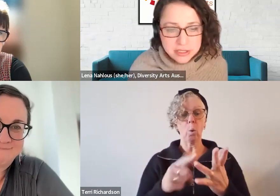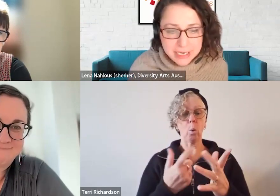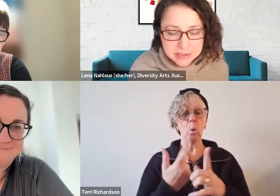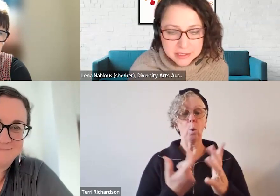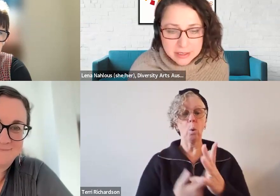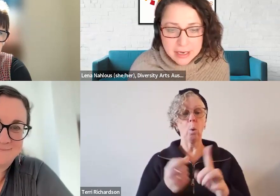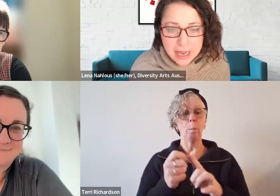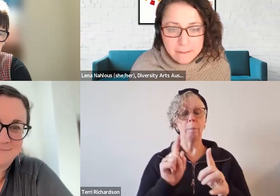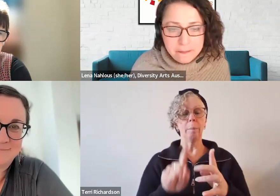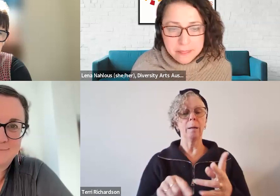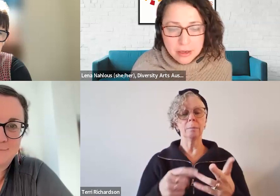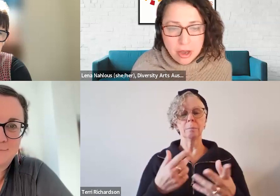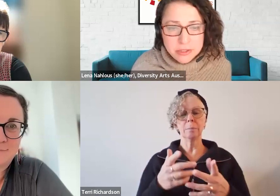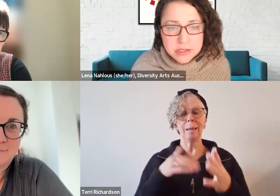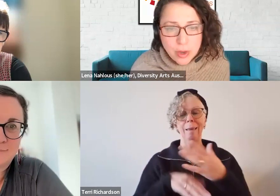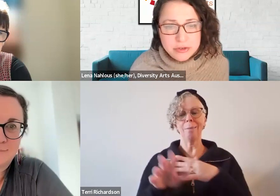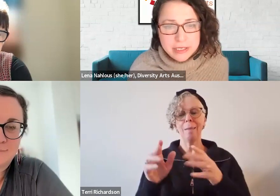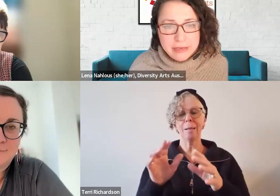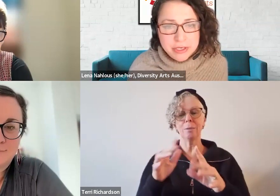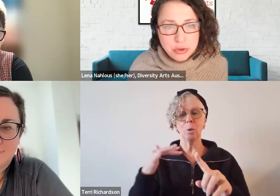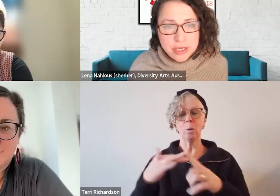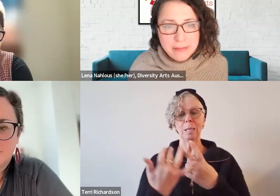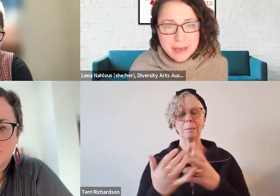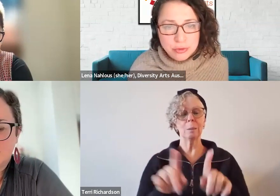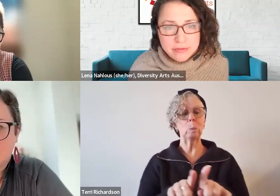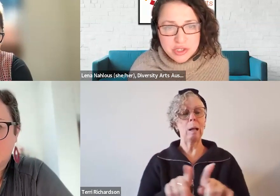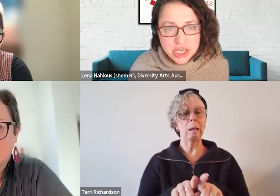I'm just wondering if we're talking about all of this change,